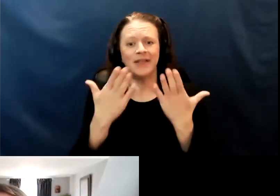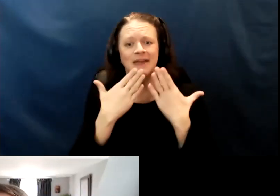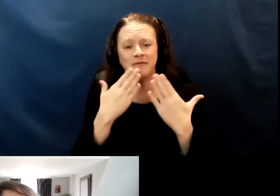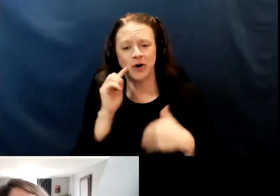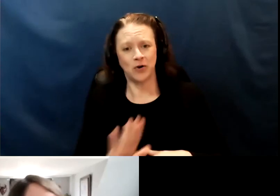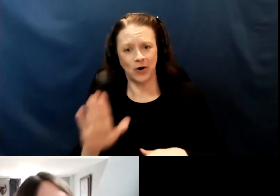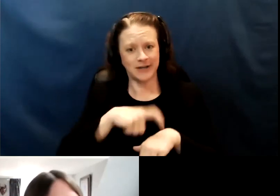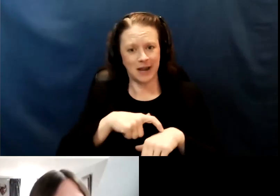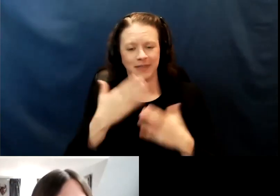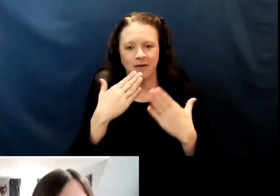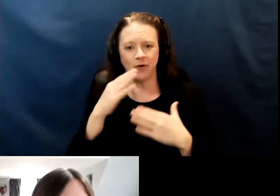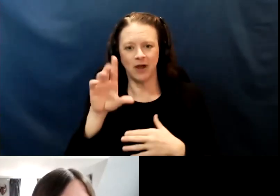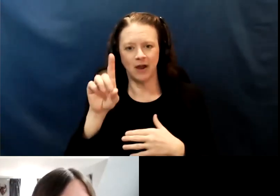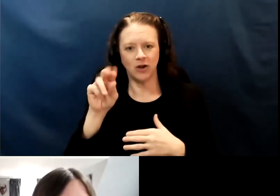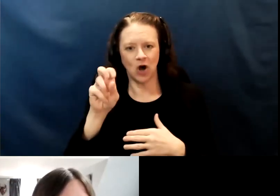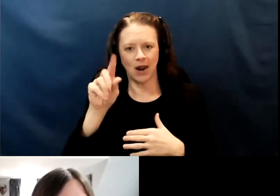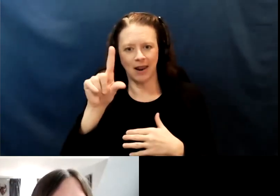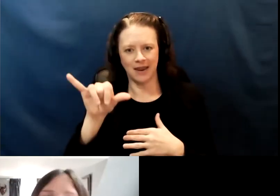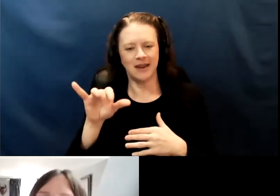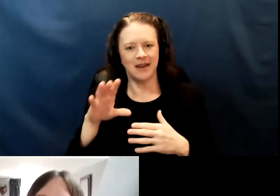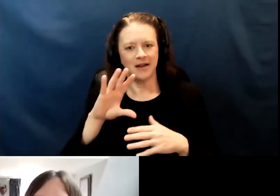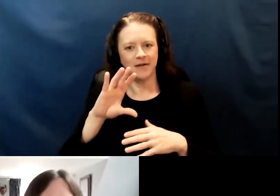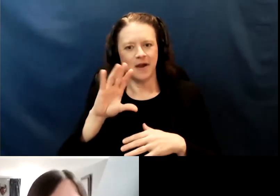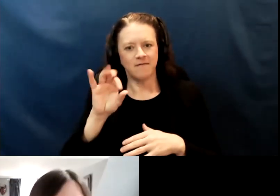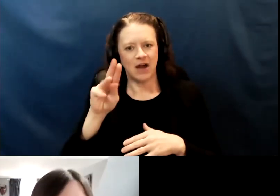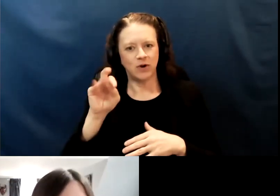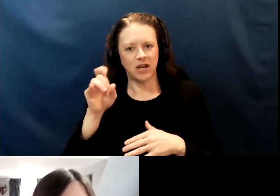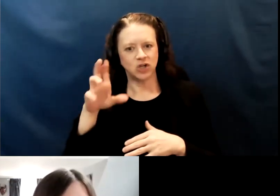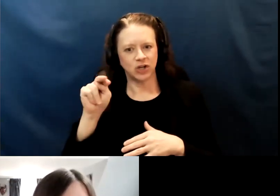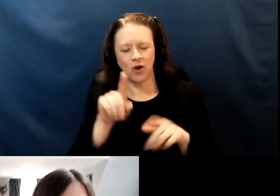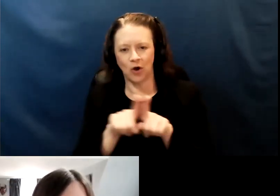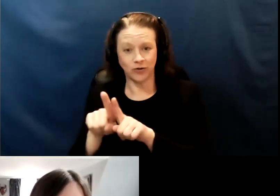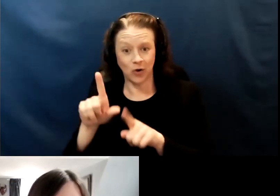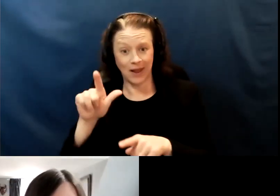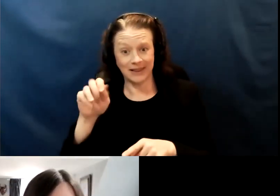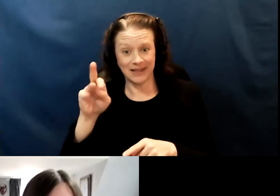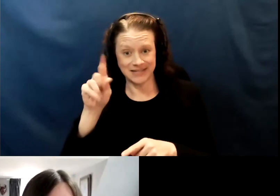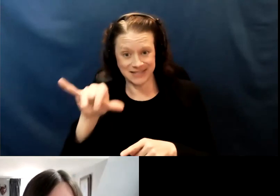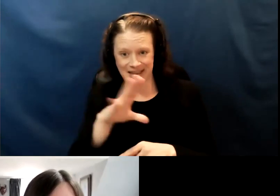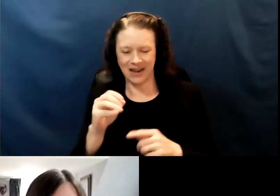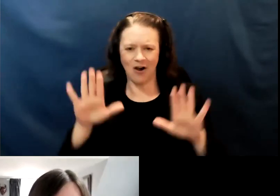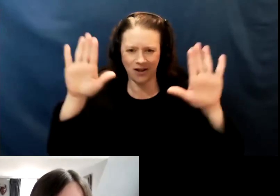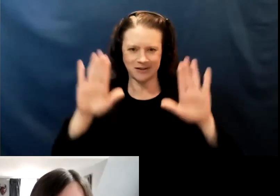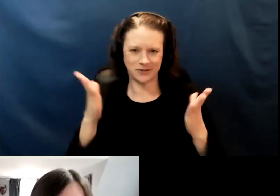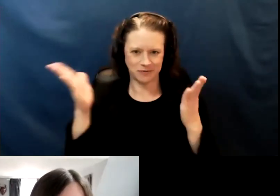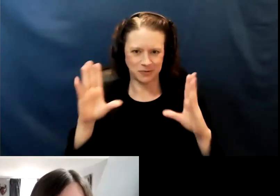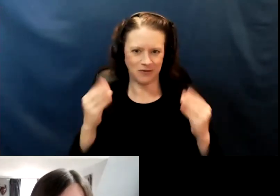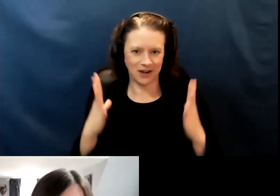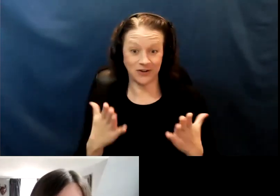the Donnelley foundation, and Lindsay and all of our awesome service providers. Thank you all and have a great Monday. END- >> LINDSAY DREXLER: Thank you. Bye.